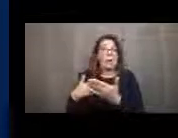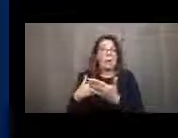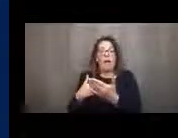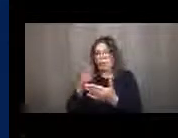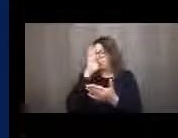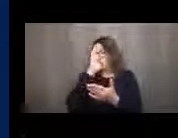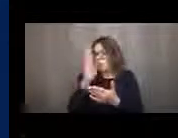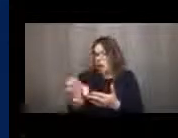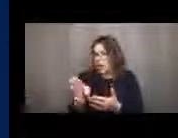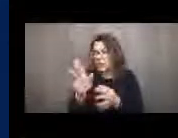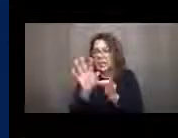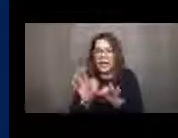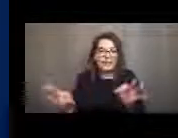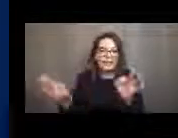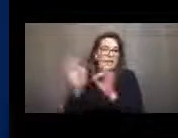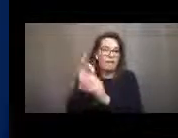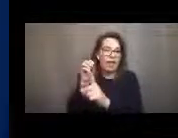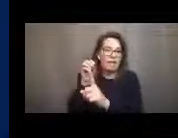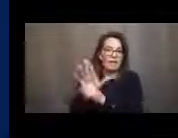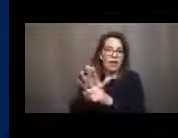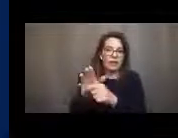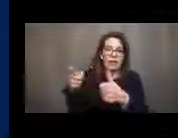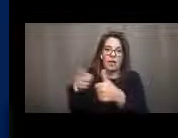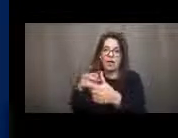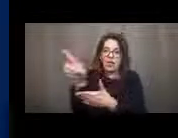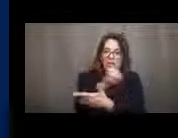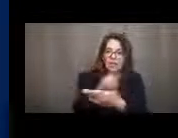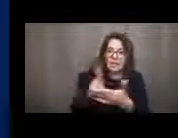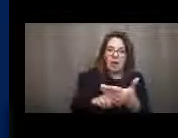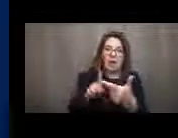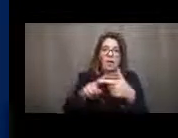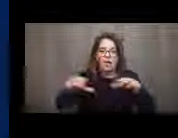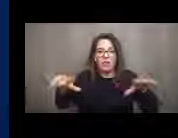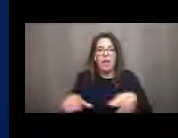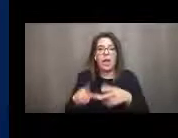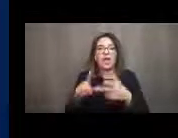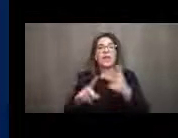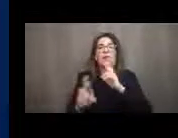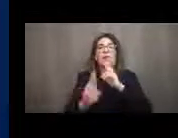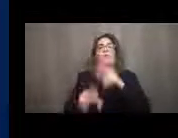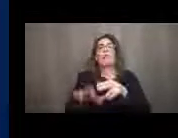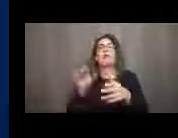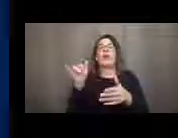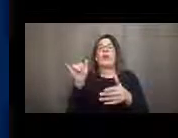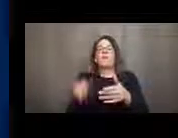and significantly affect the design, conduct, or reporting of the NIH-funded research.